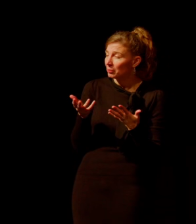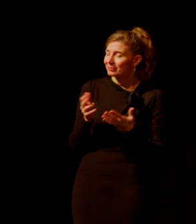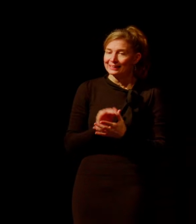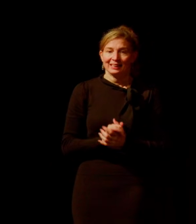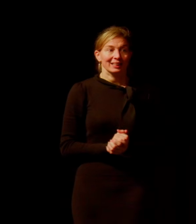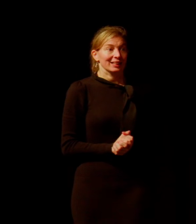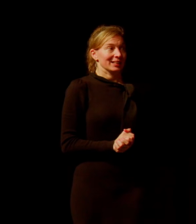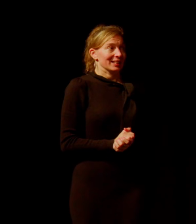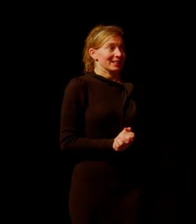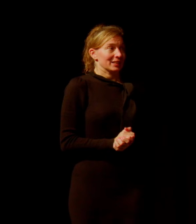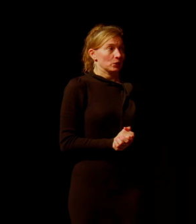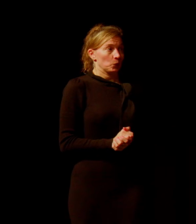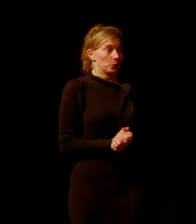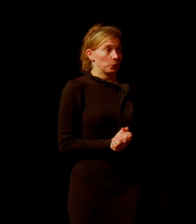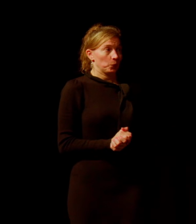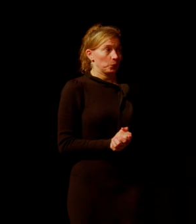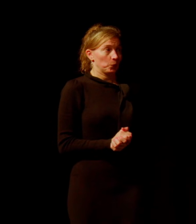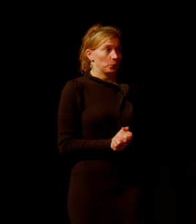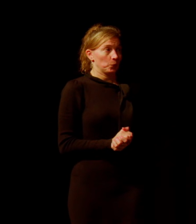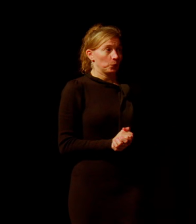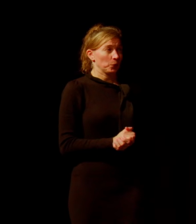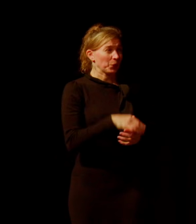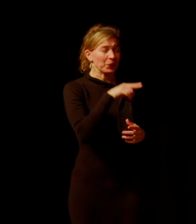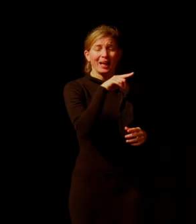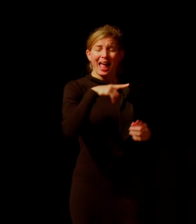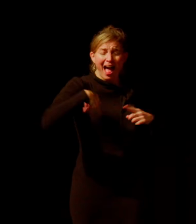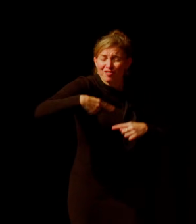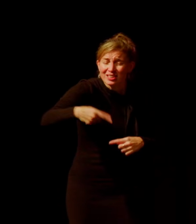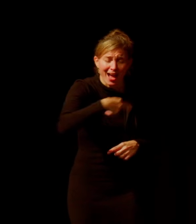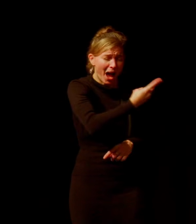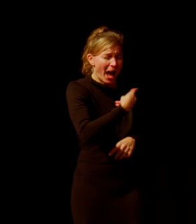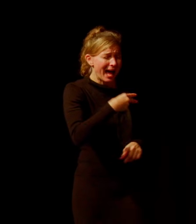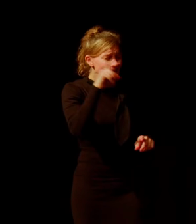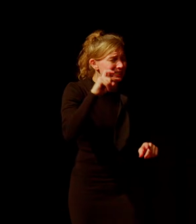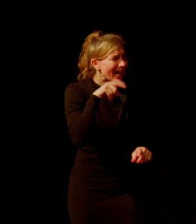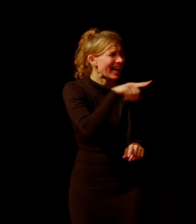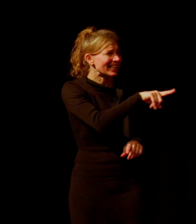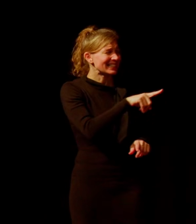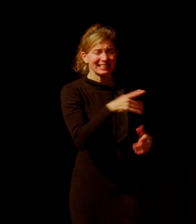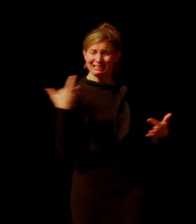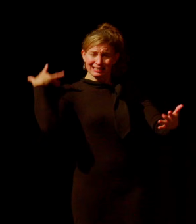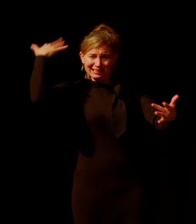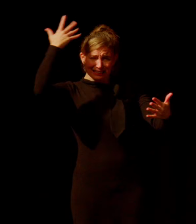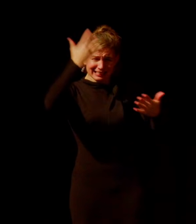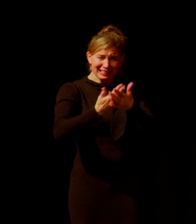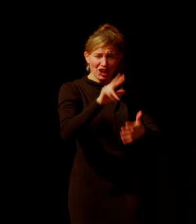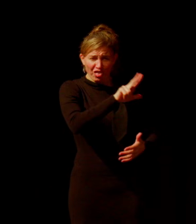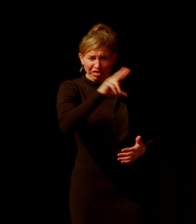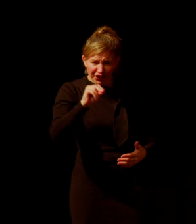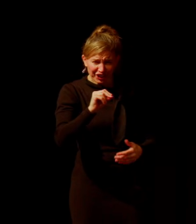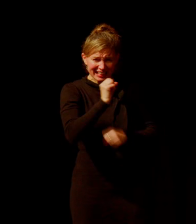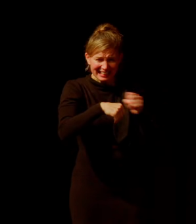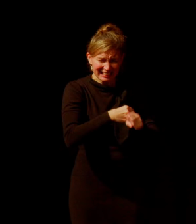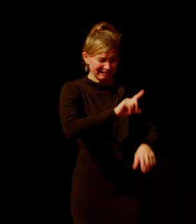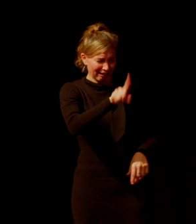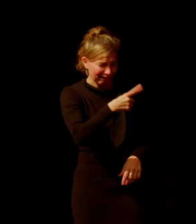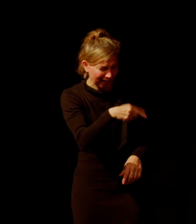“That thing with your finger! You do this every time! You have been doing this for the past 30 years, and I never liked it!”